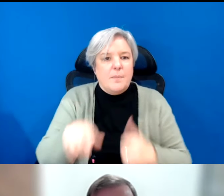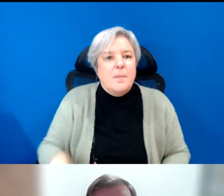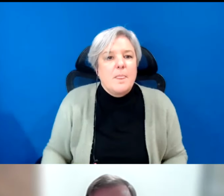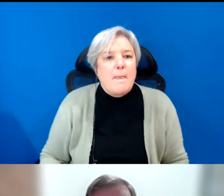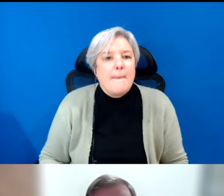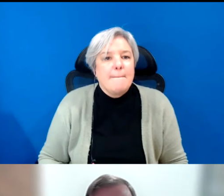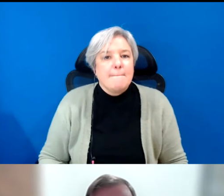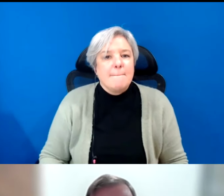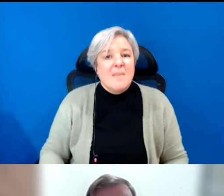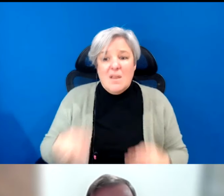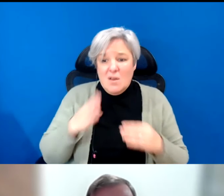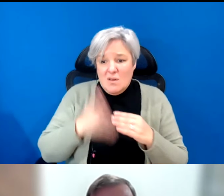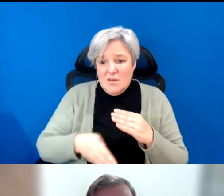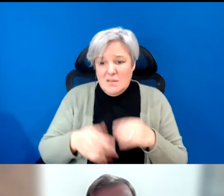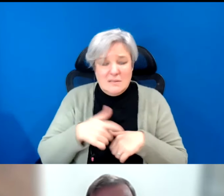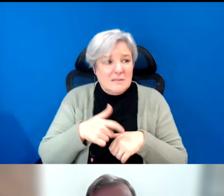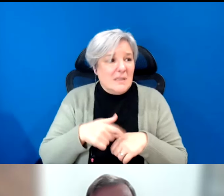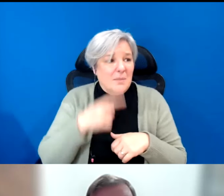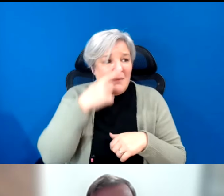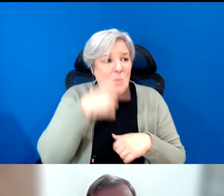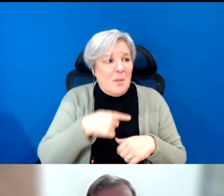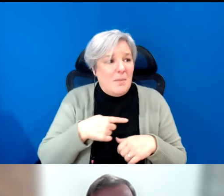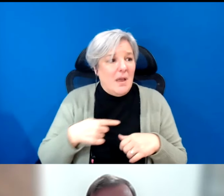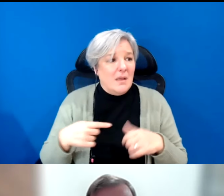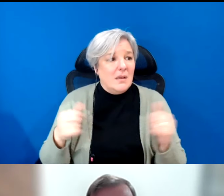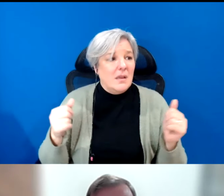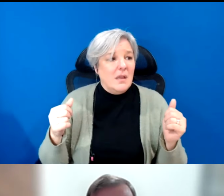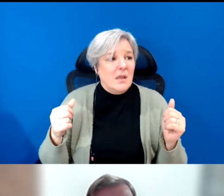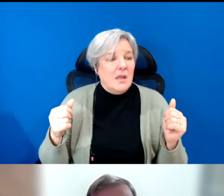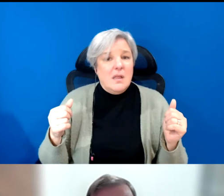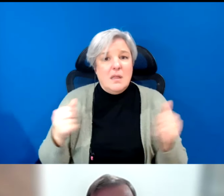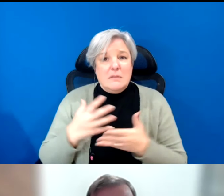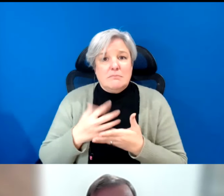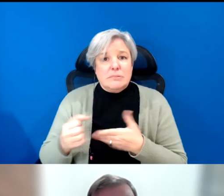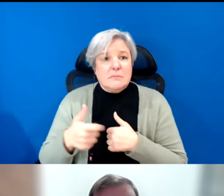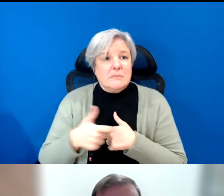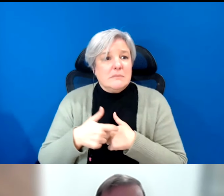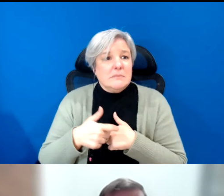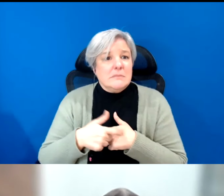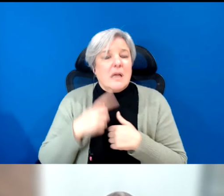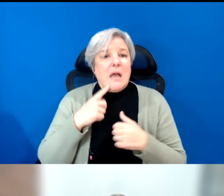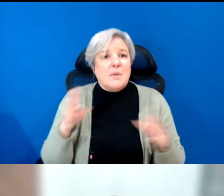and we're almost out of time here. If it's okay, I'm done. It closes up here.